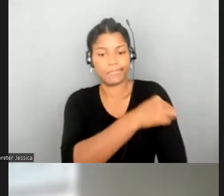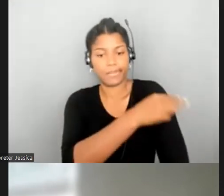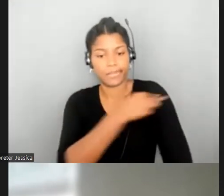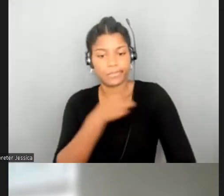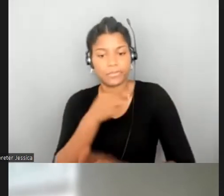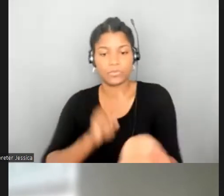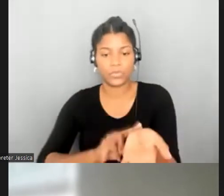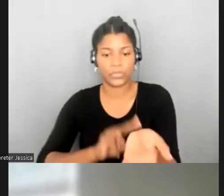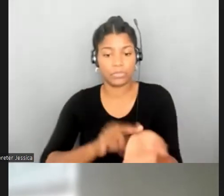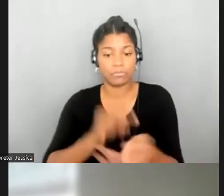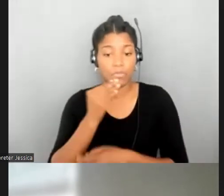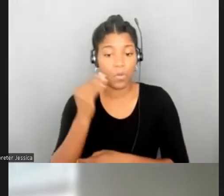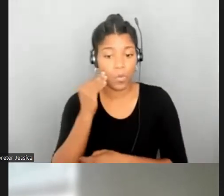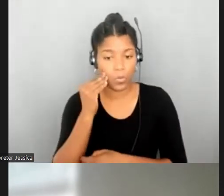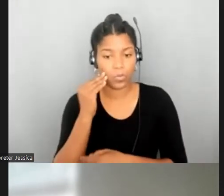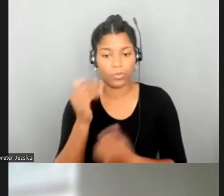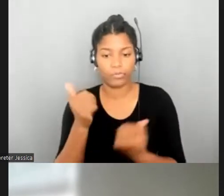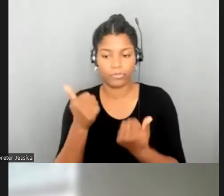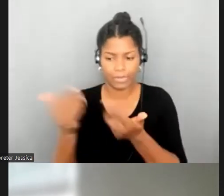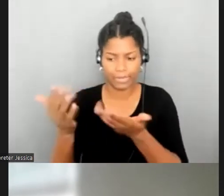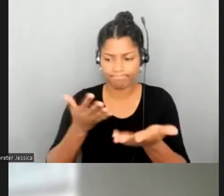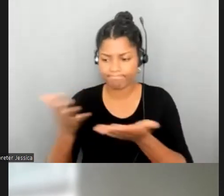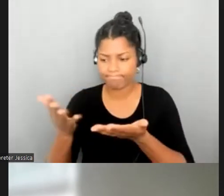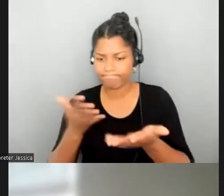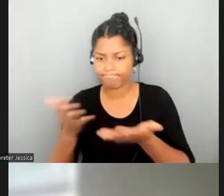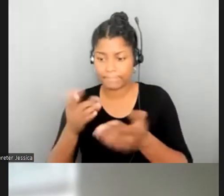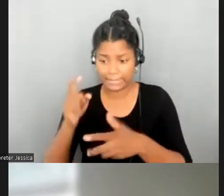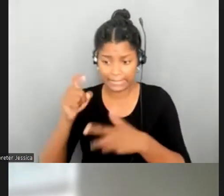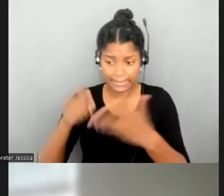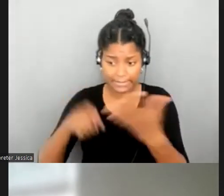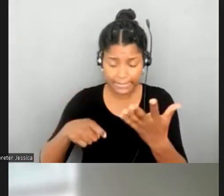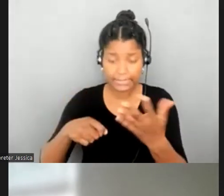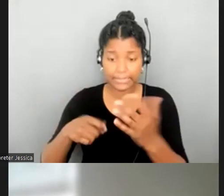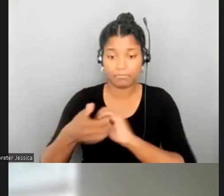keep the line of communication and understand the needs, partner with care coordinators